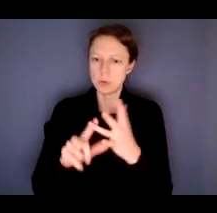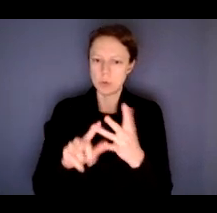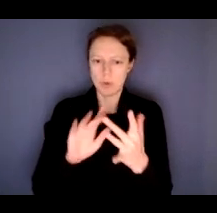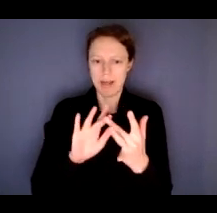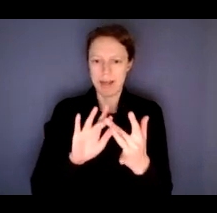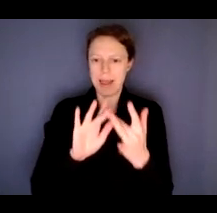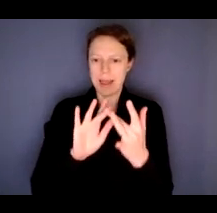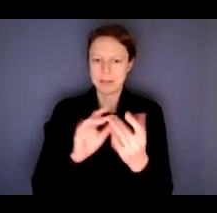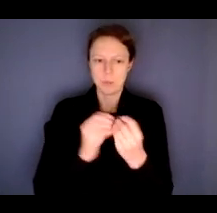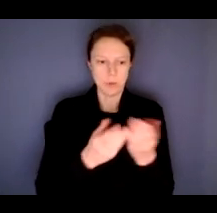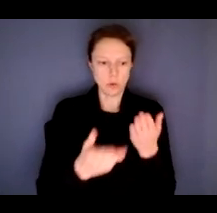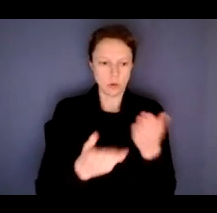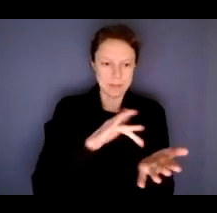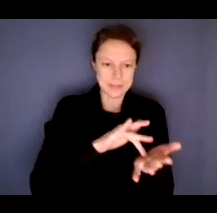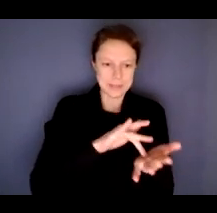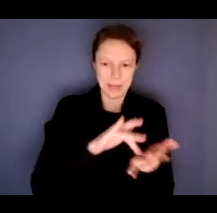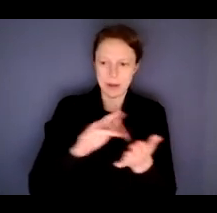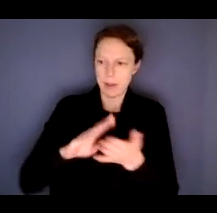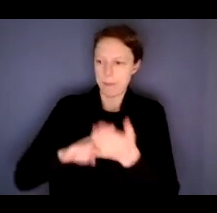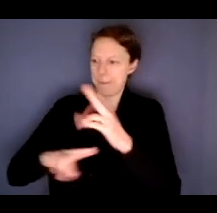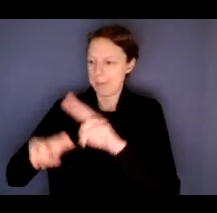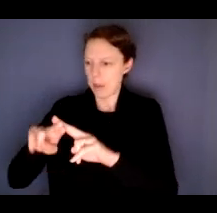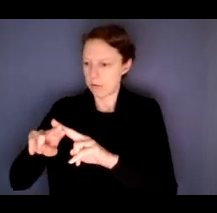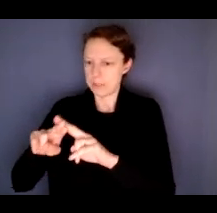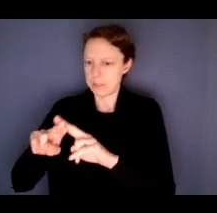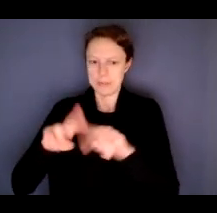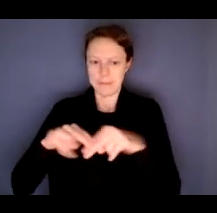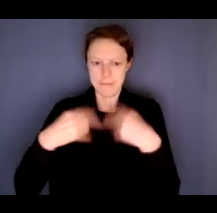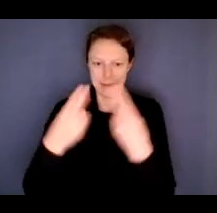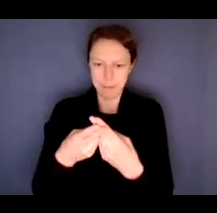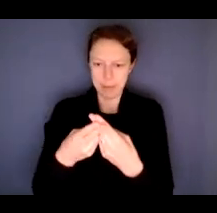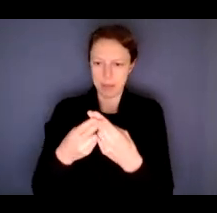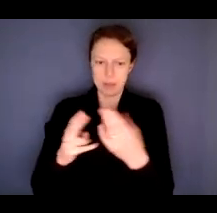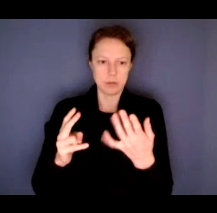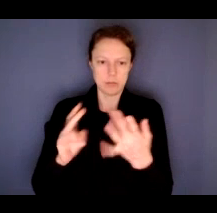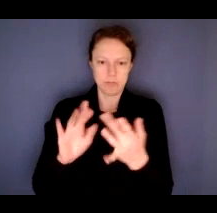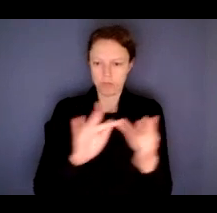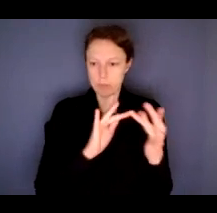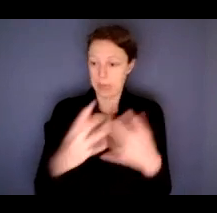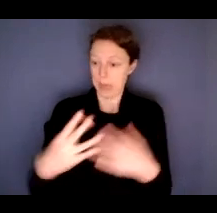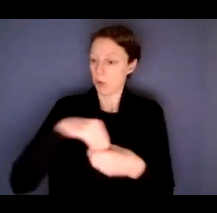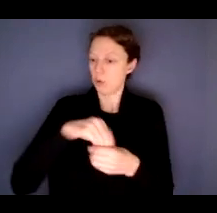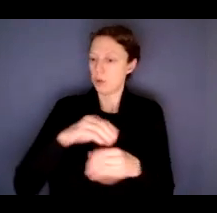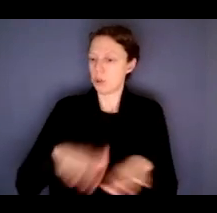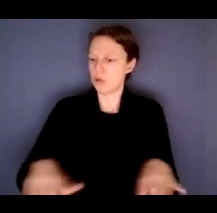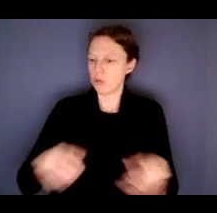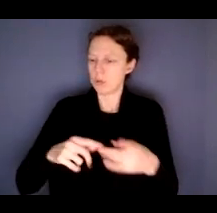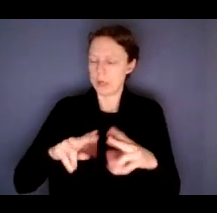the families, including children, if appropriate, and they will prepare and organise the family